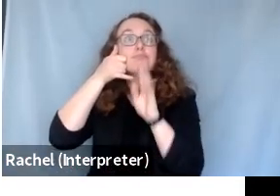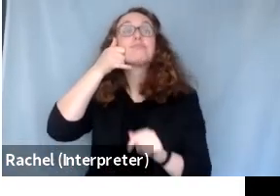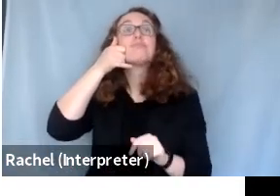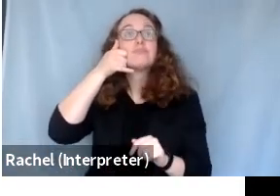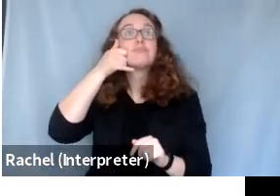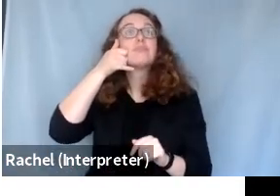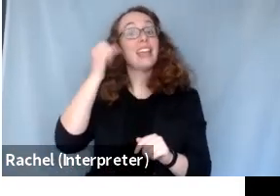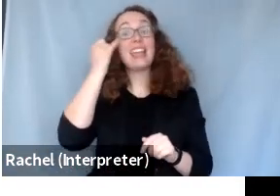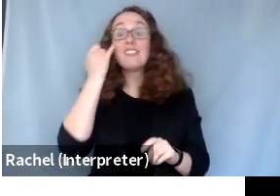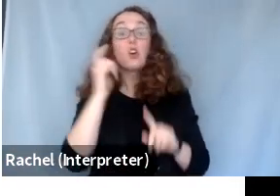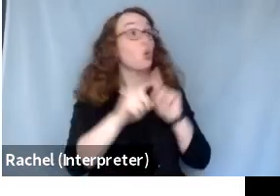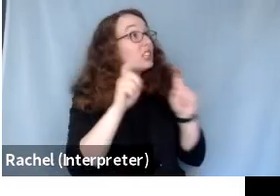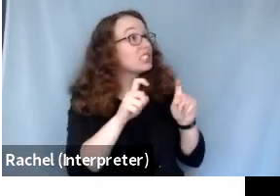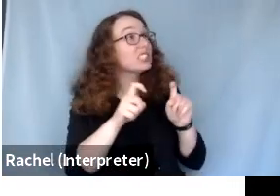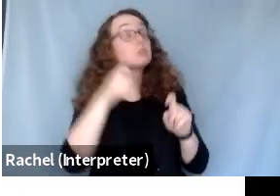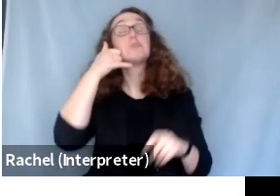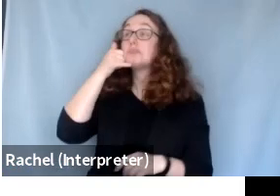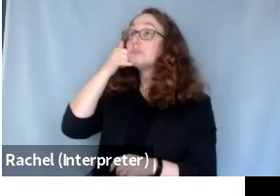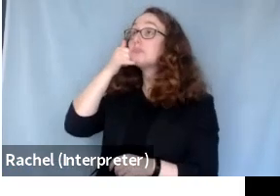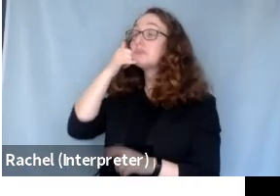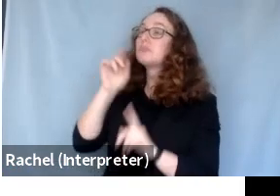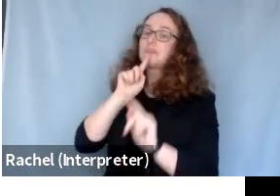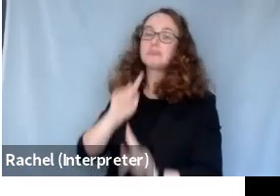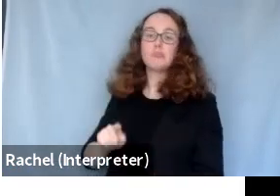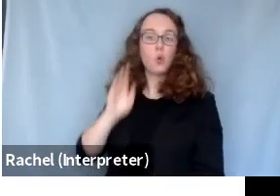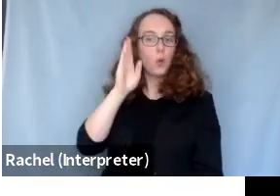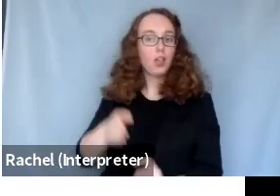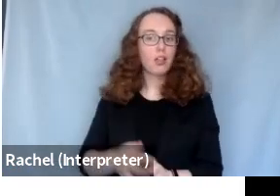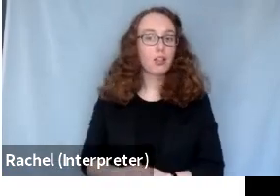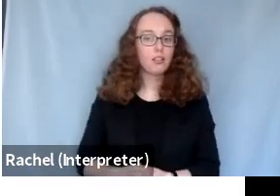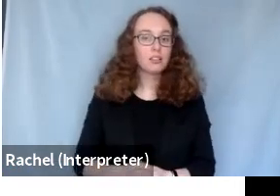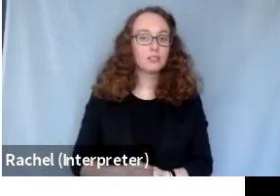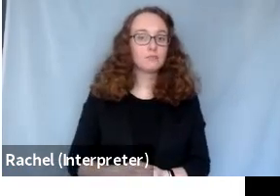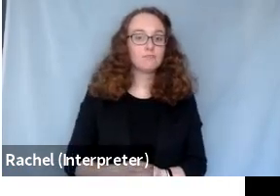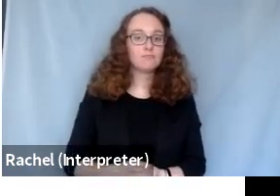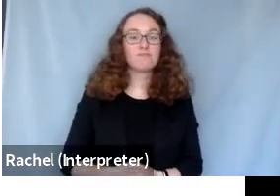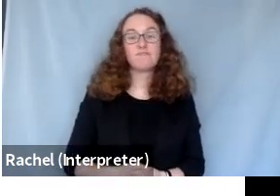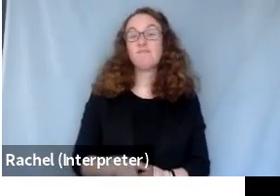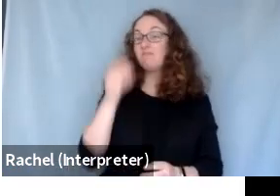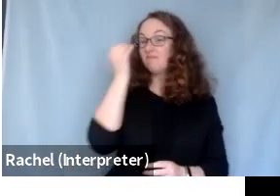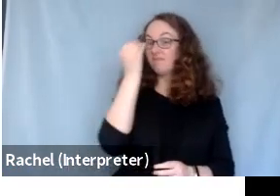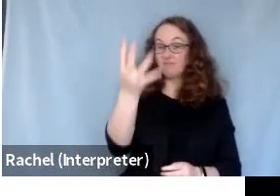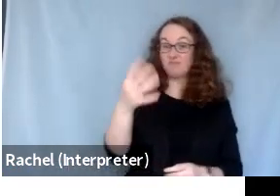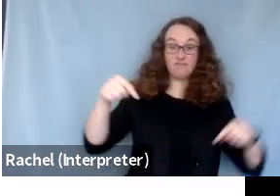and down. And just FYI, you know this is not normal times, and our main